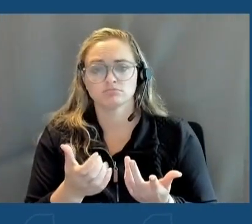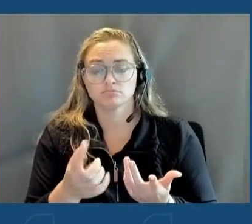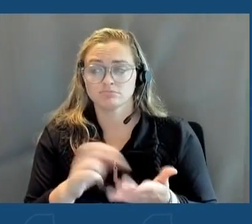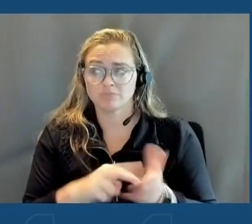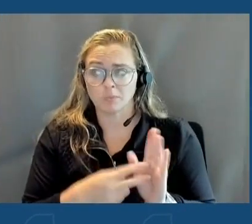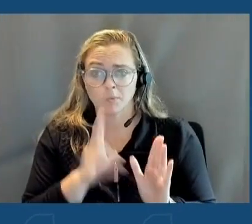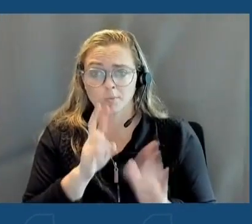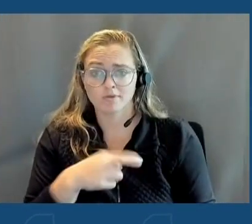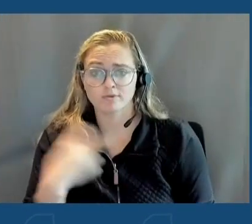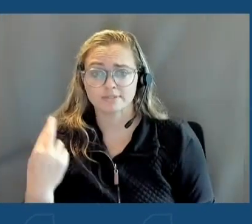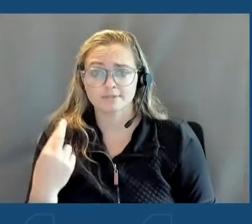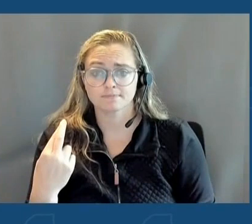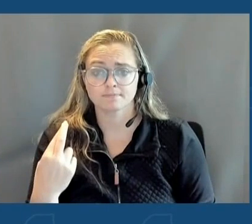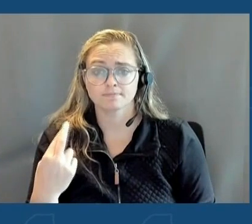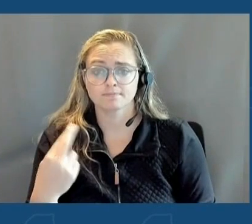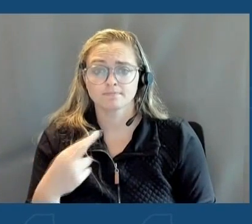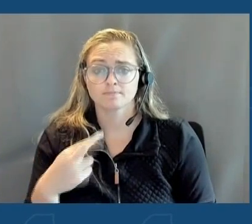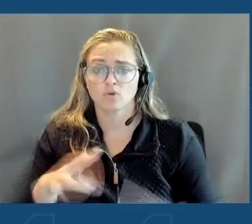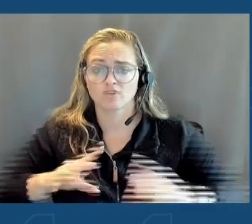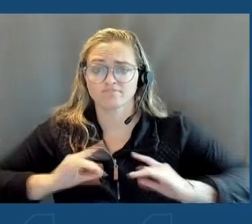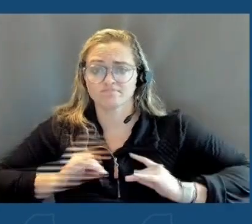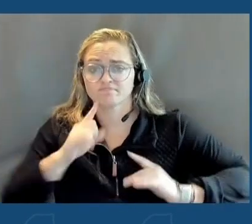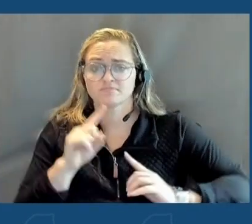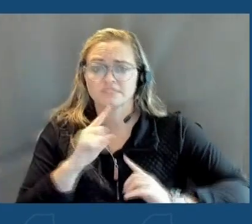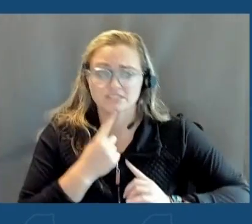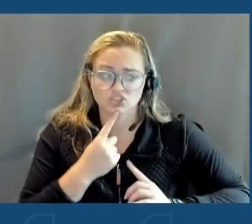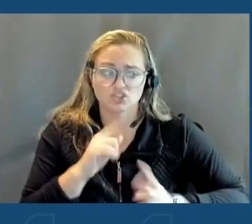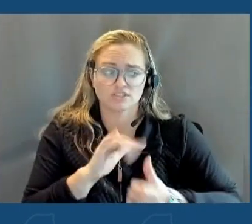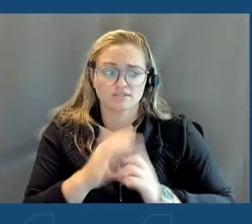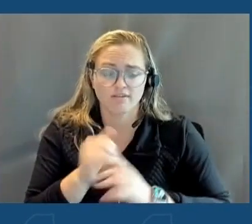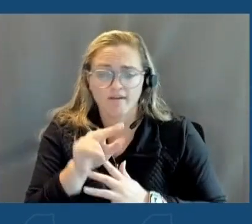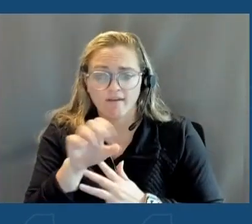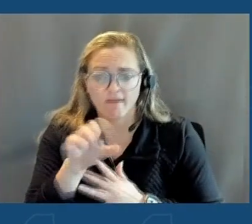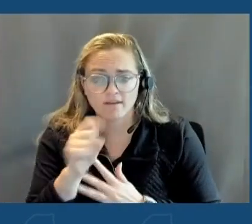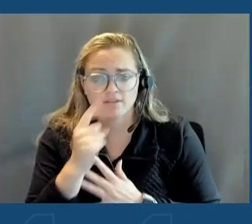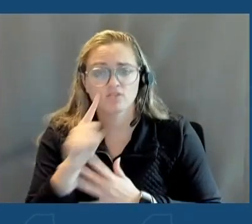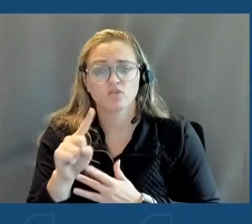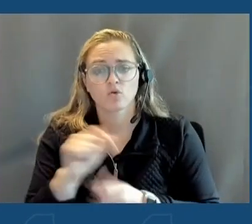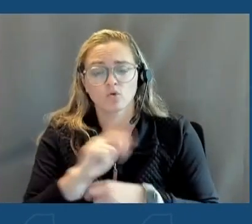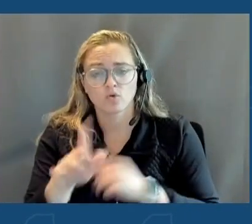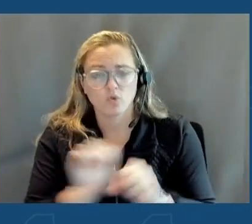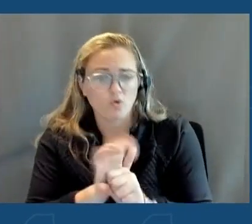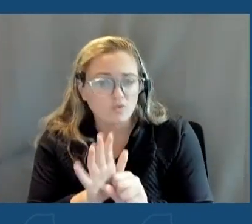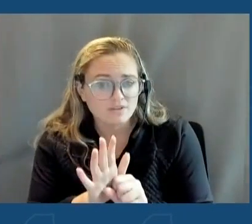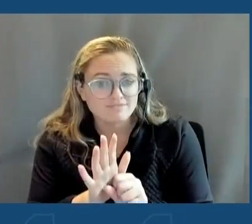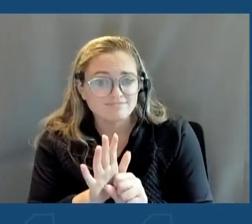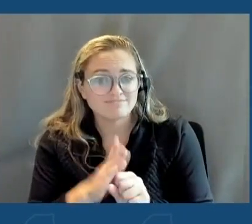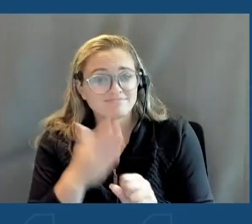PEOPLE DO NOT REALIZE THIS, BUT 70% OF ADULTS HAVE AT LEAST ONE UNDERLYING CONDITION, REGARDLESS OF YOUR AGE.